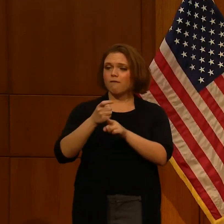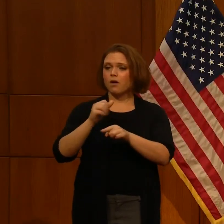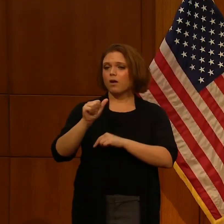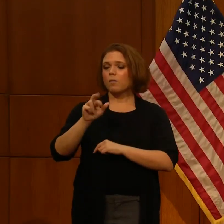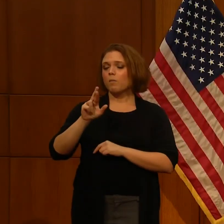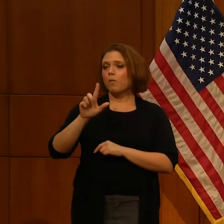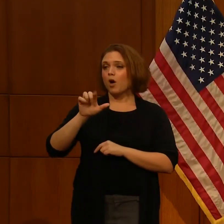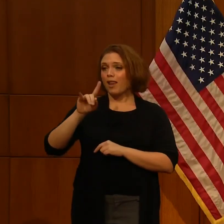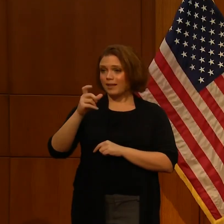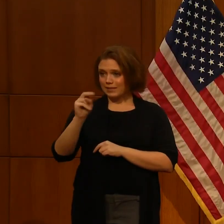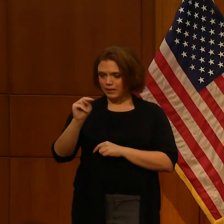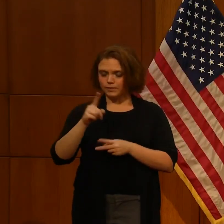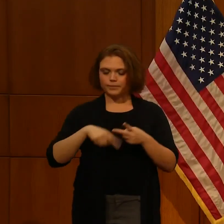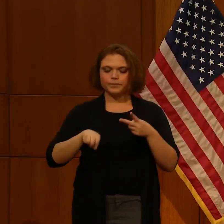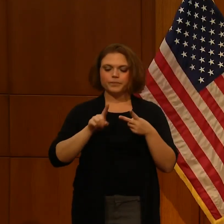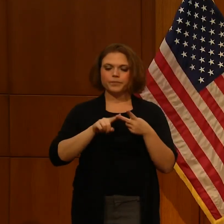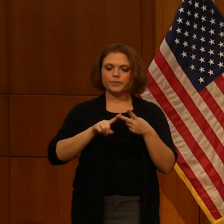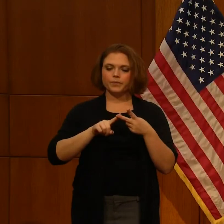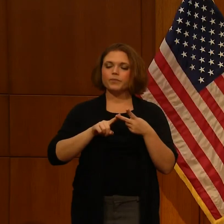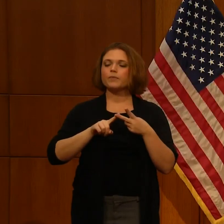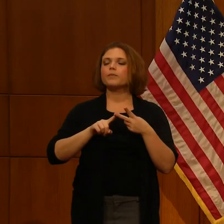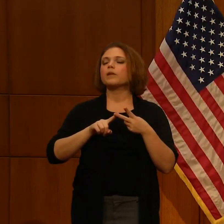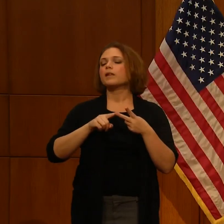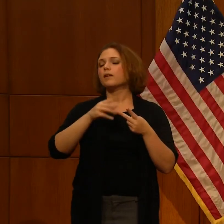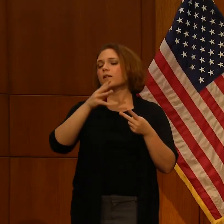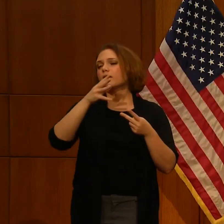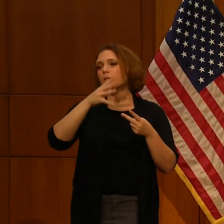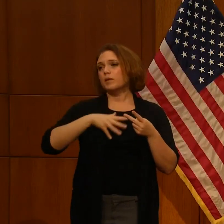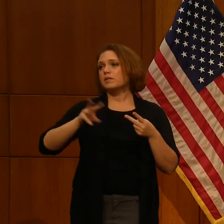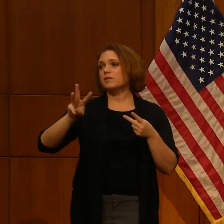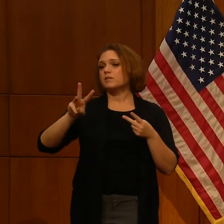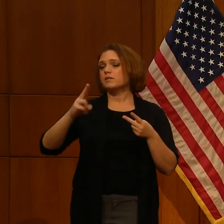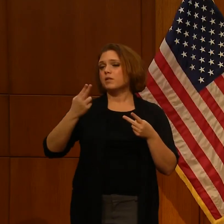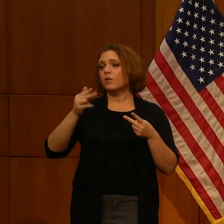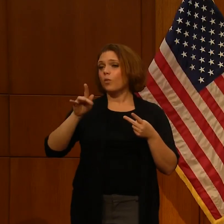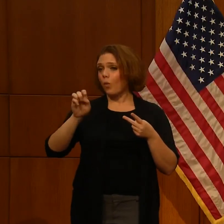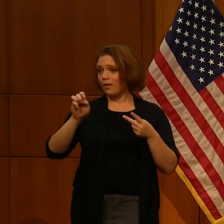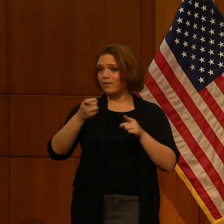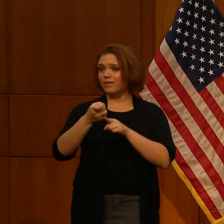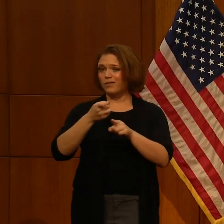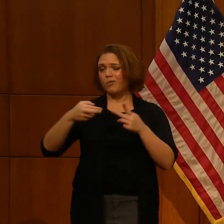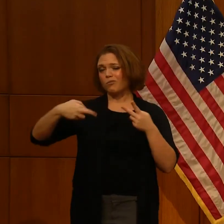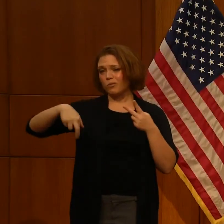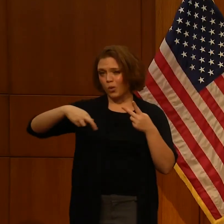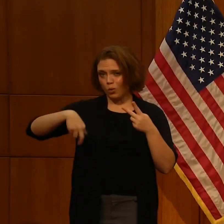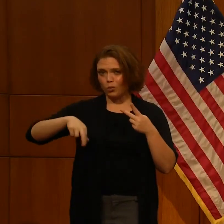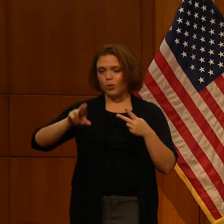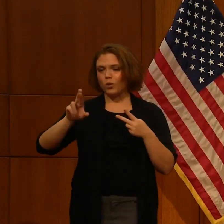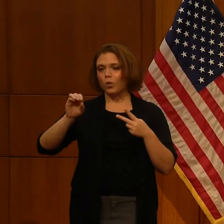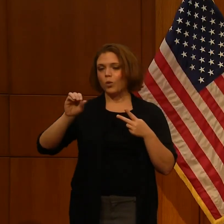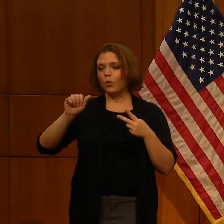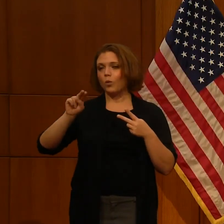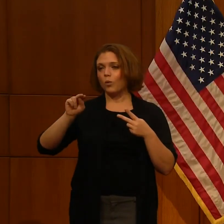DERON. FROM ARLINGTON. THEN